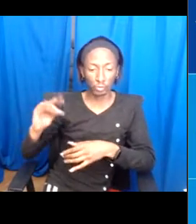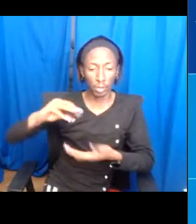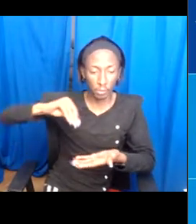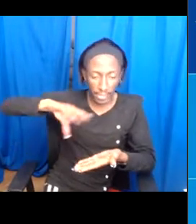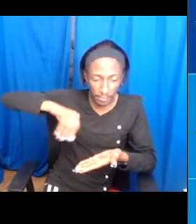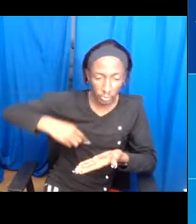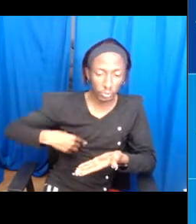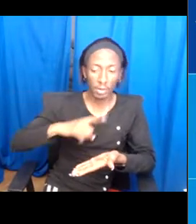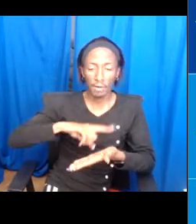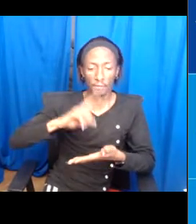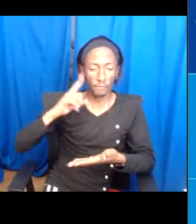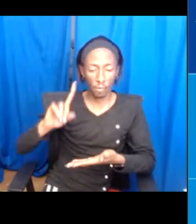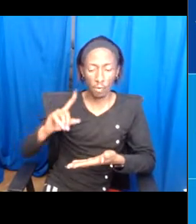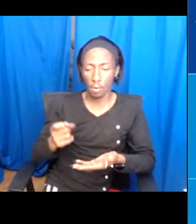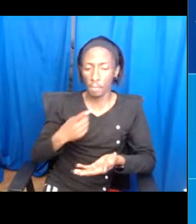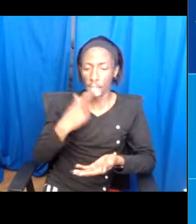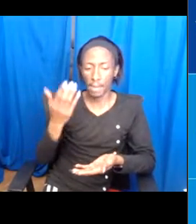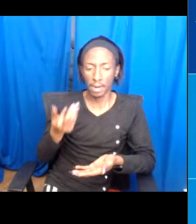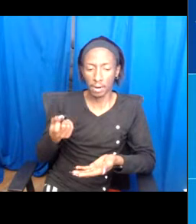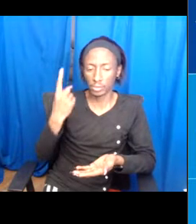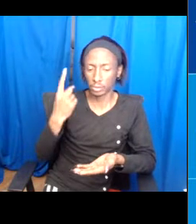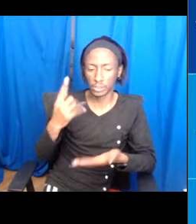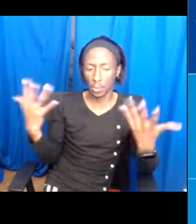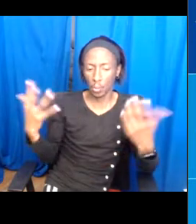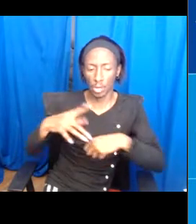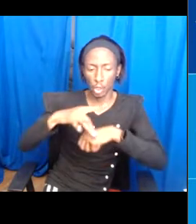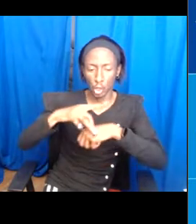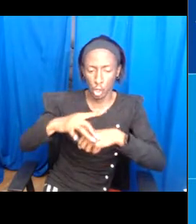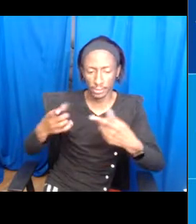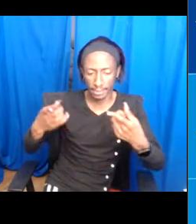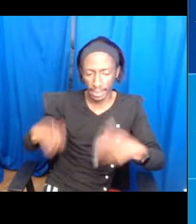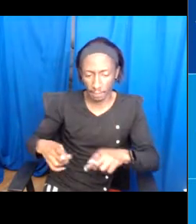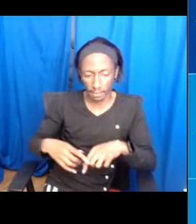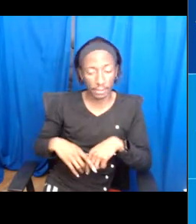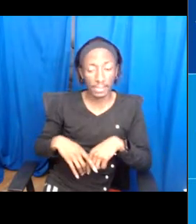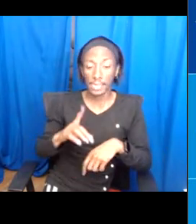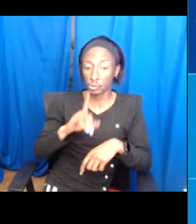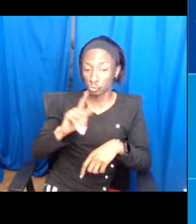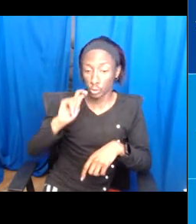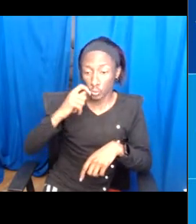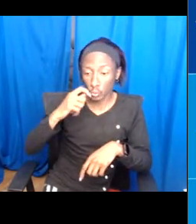understanding of what is happening on the earth surface. And what's really cool as we think about an image.